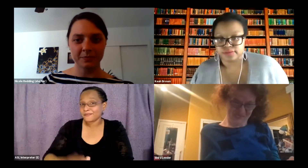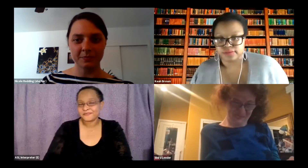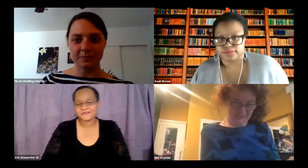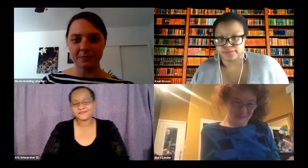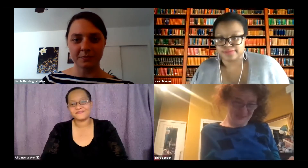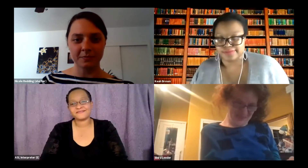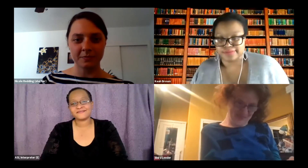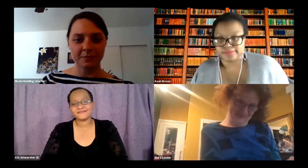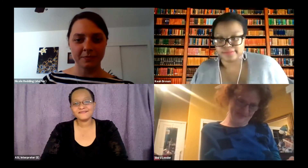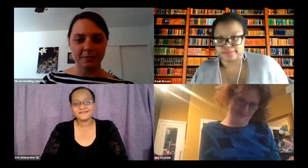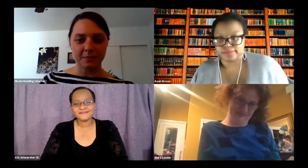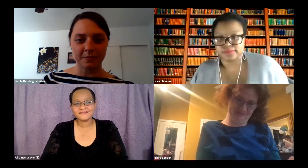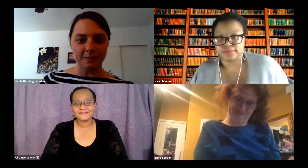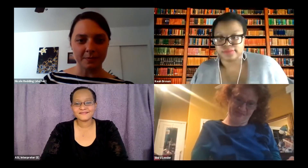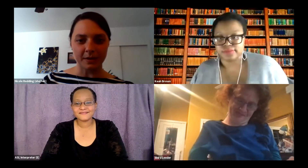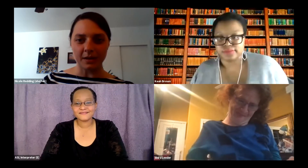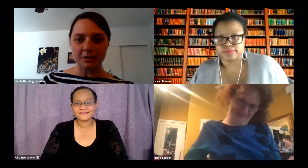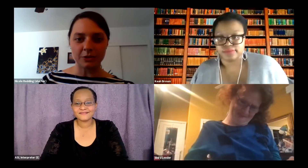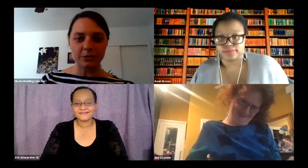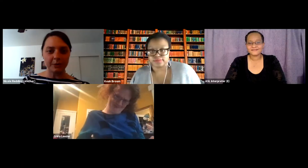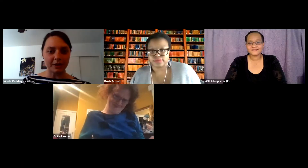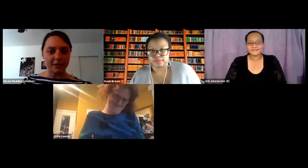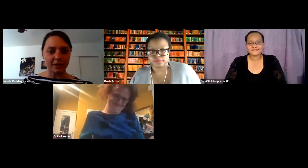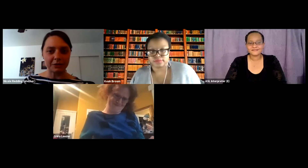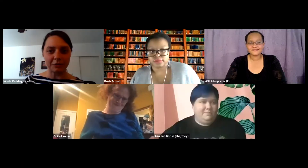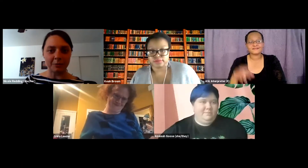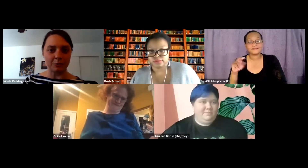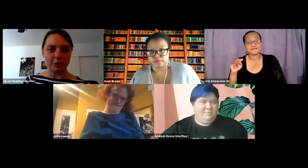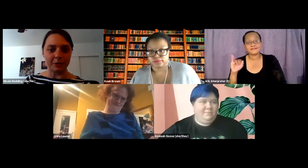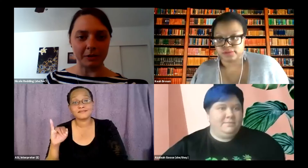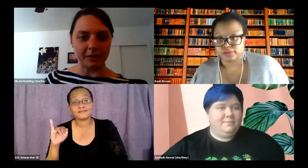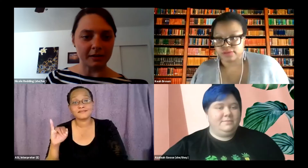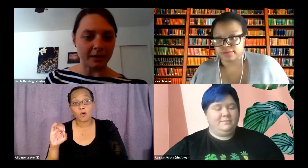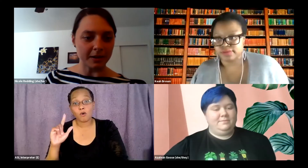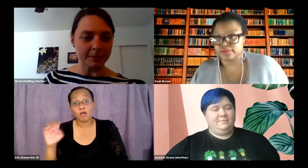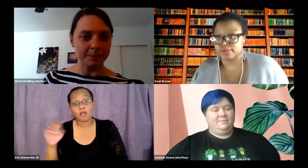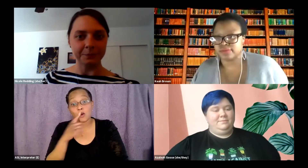Nicole Redding (she/her): And who do we have next from DREAM, it looks like Azaleah.